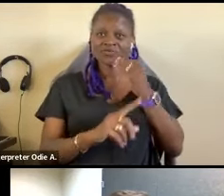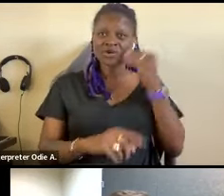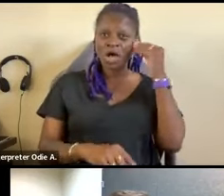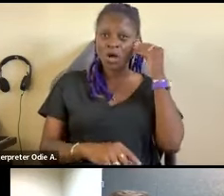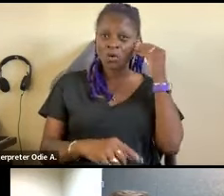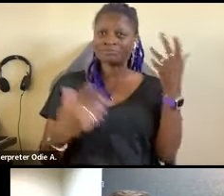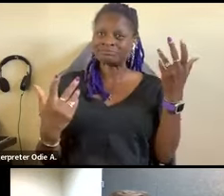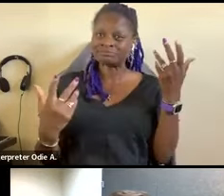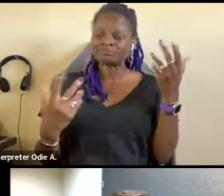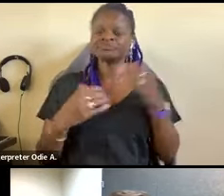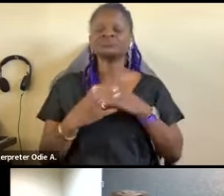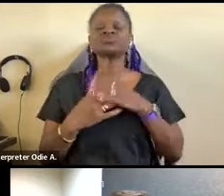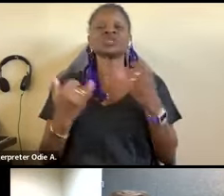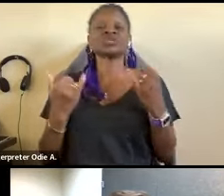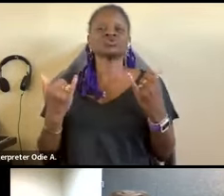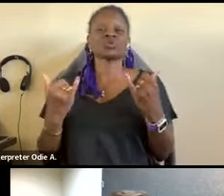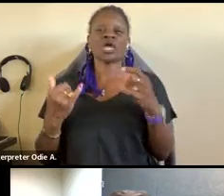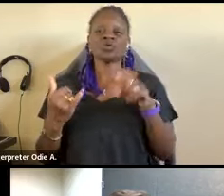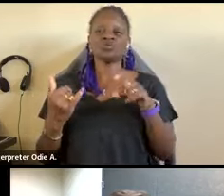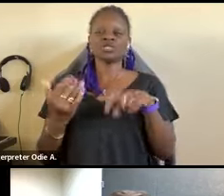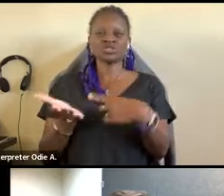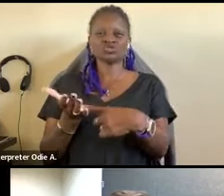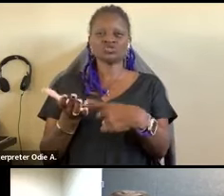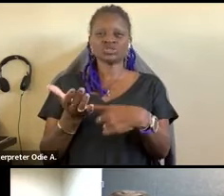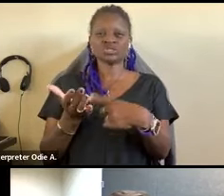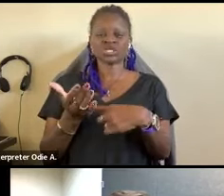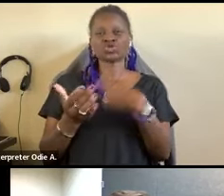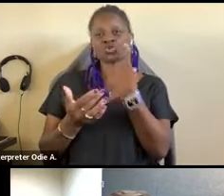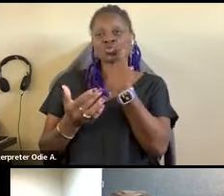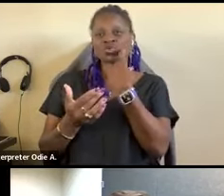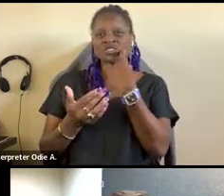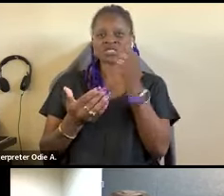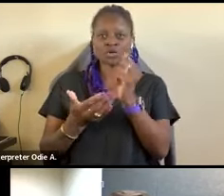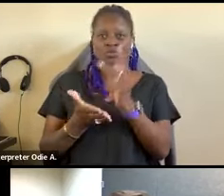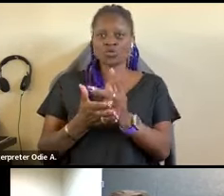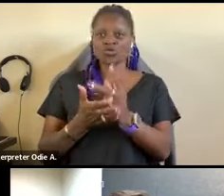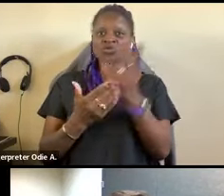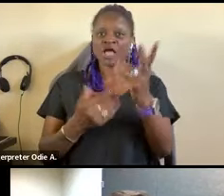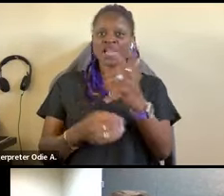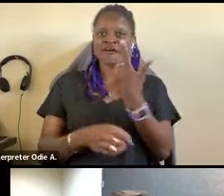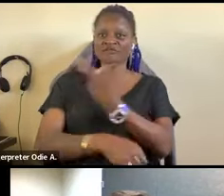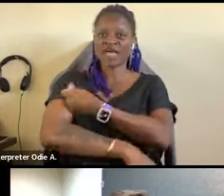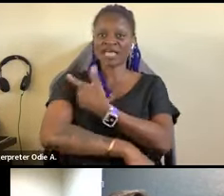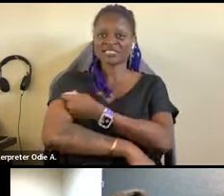over today is the recent approval of vaccine for our youngest children. Federal regulators last week finally